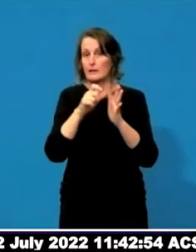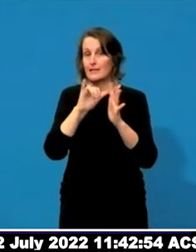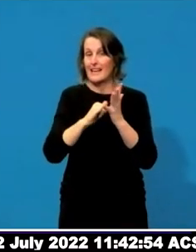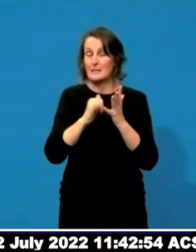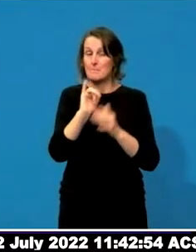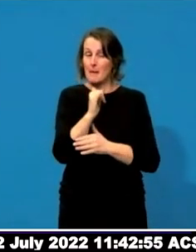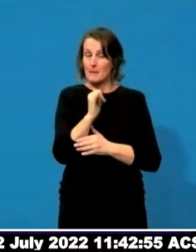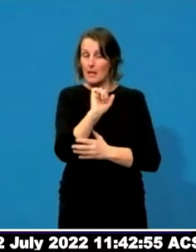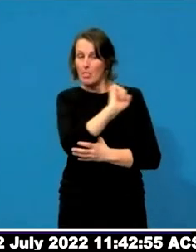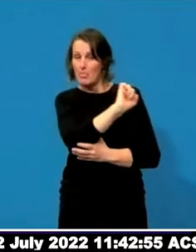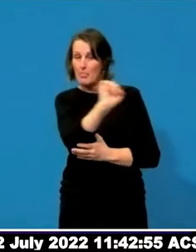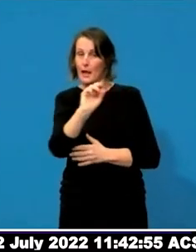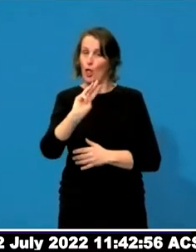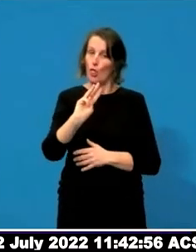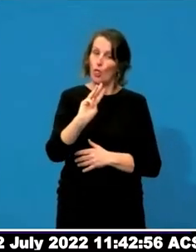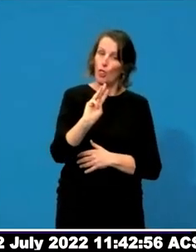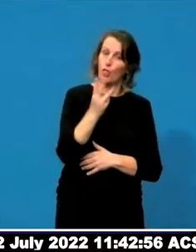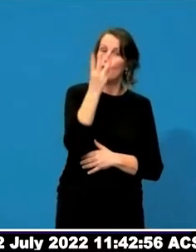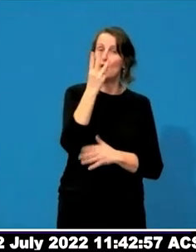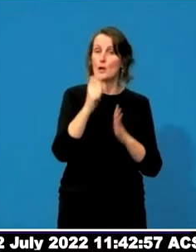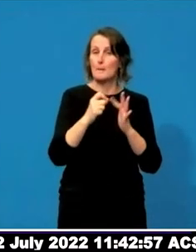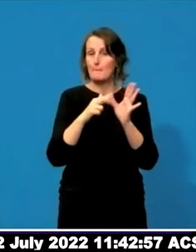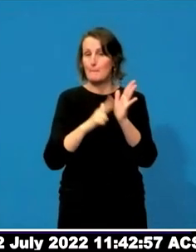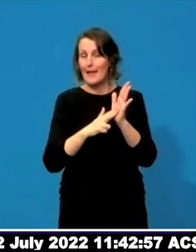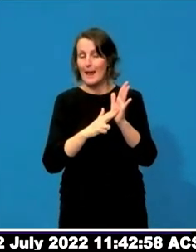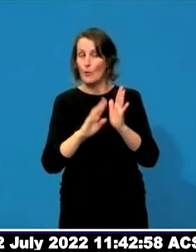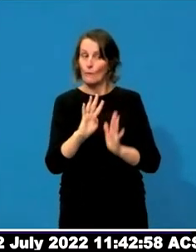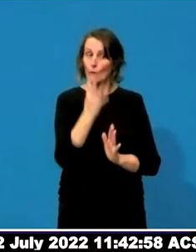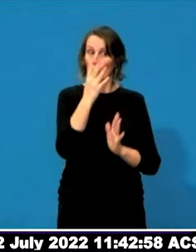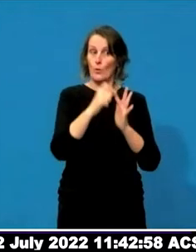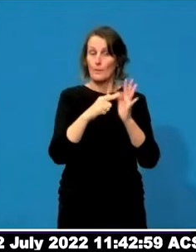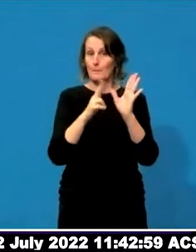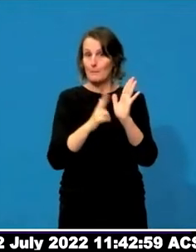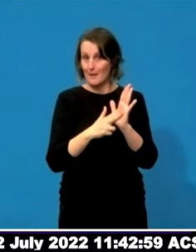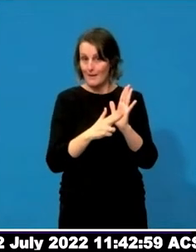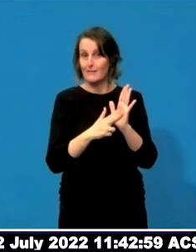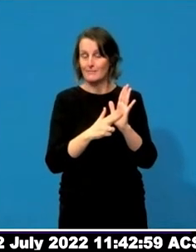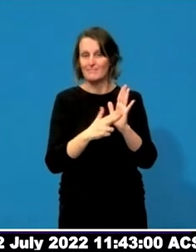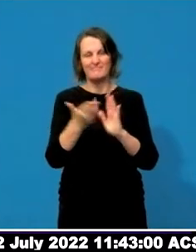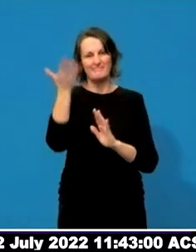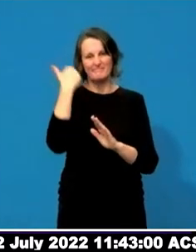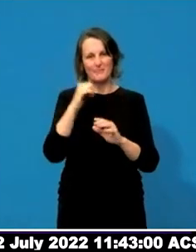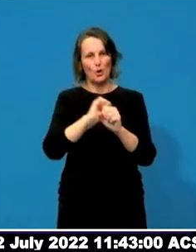or even fourth annual plan. You know, COVID has played havoc with,